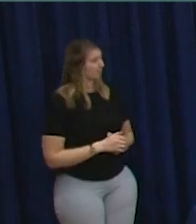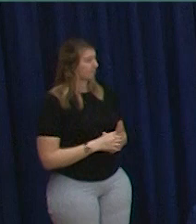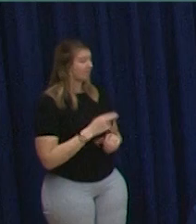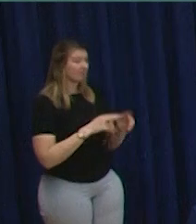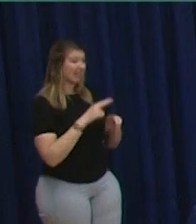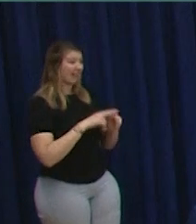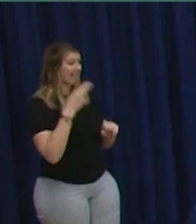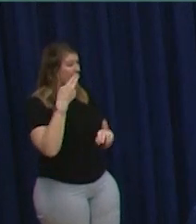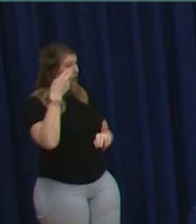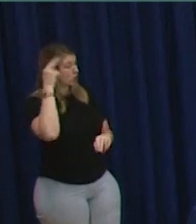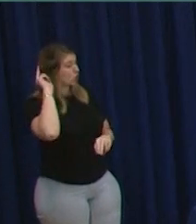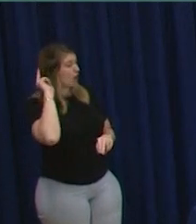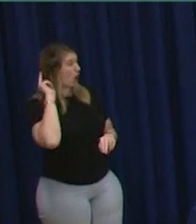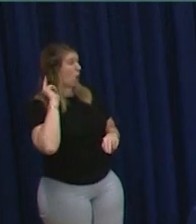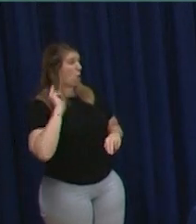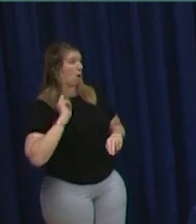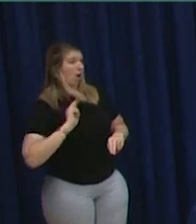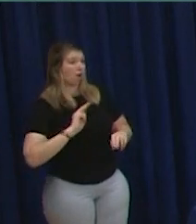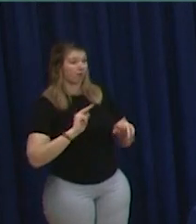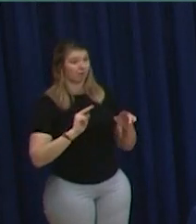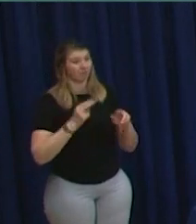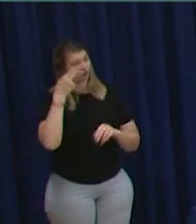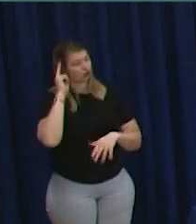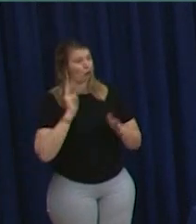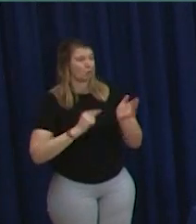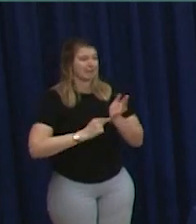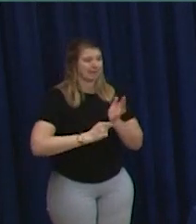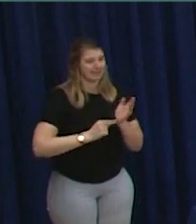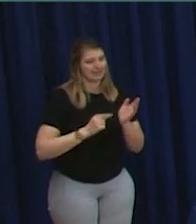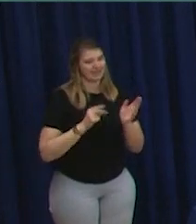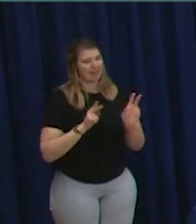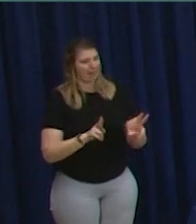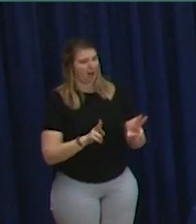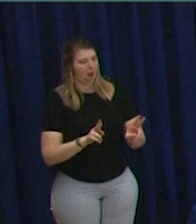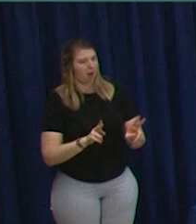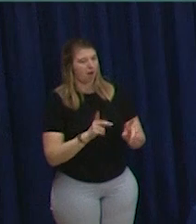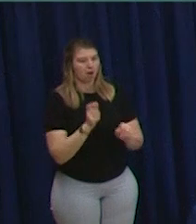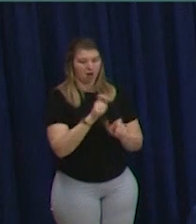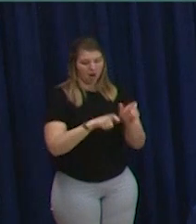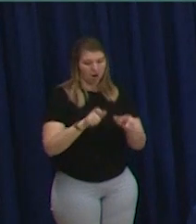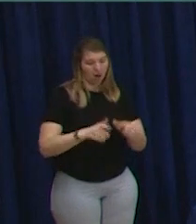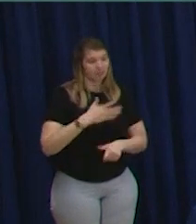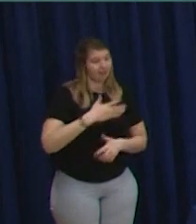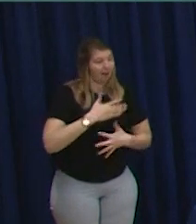sorry my neurotypical clients, too many acronyms, do my neuro typical clients also love it? Yes,